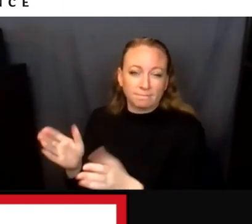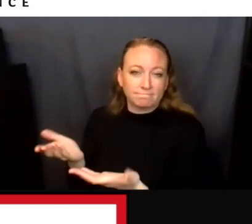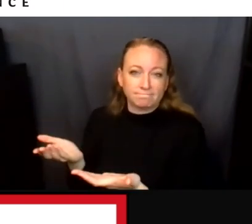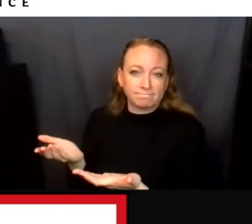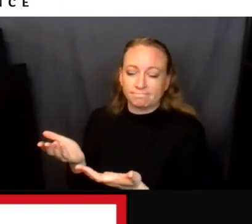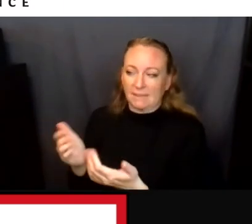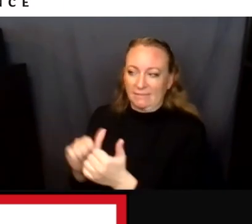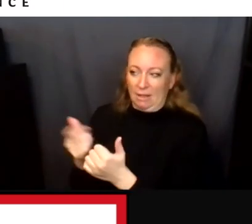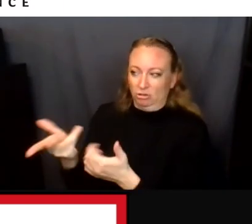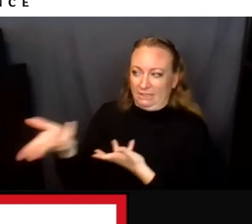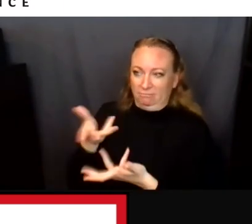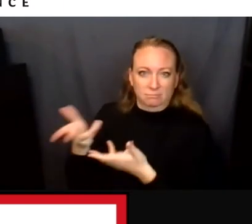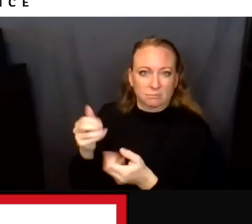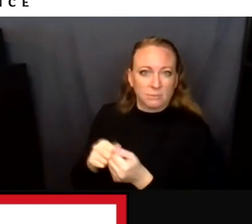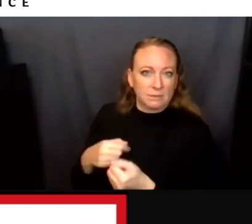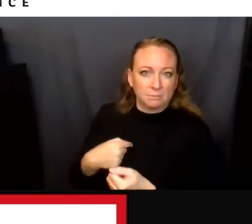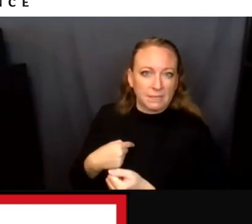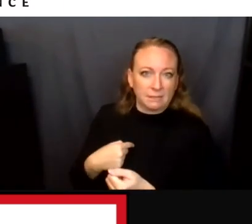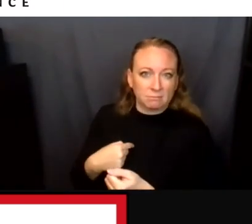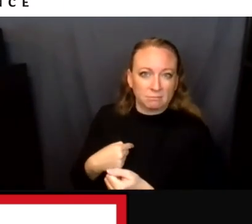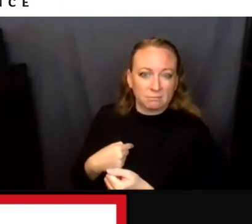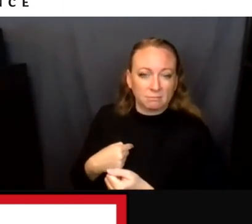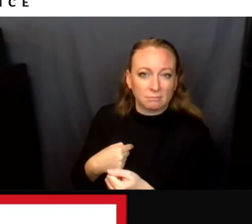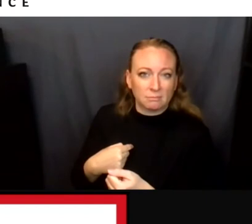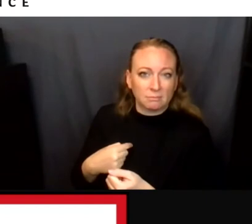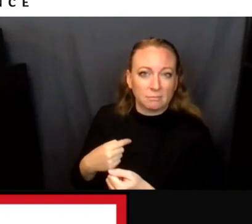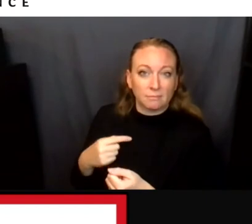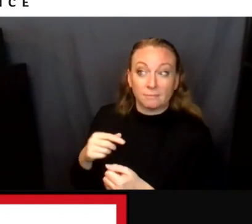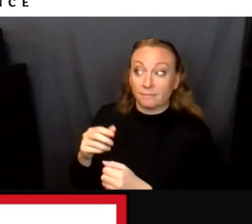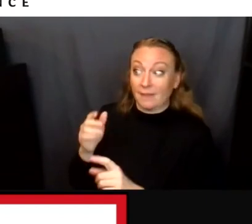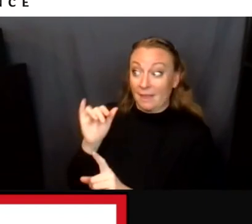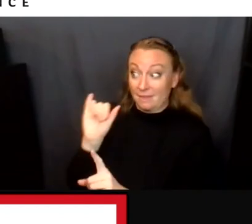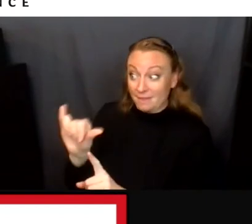And I immediately had a seizure there in the cemetery.